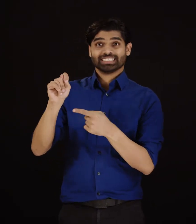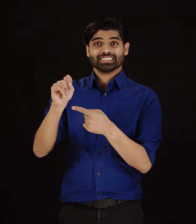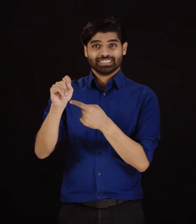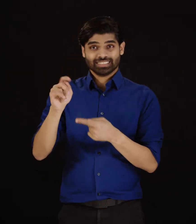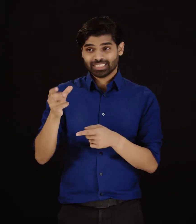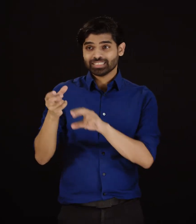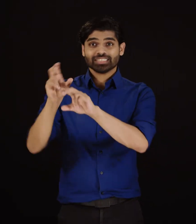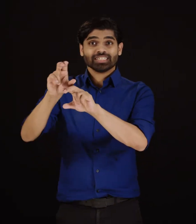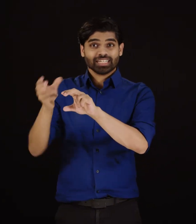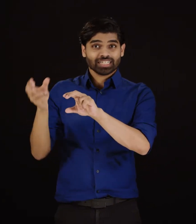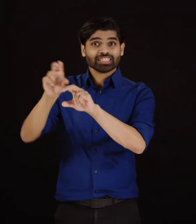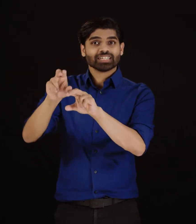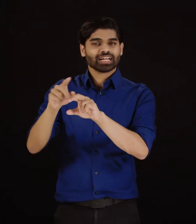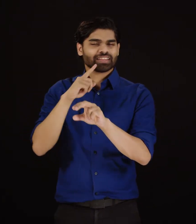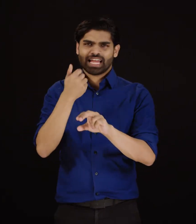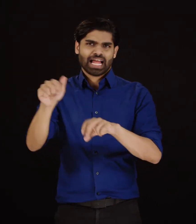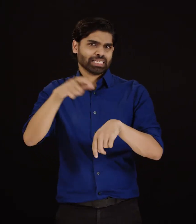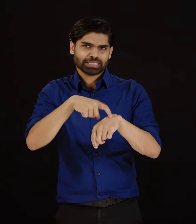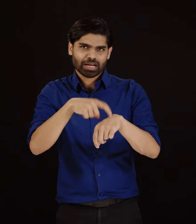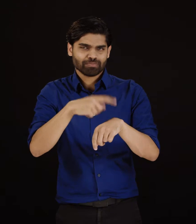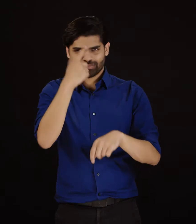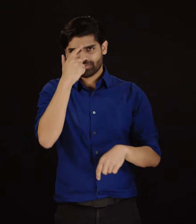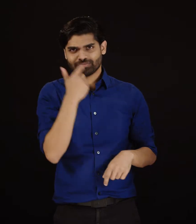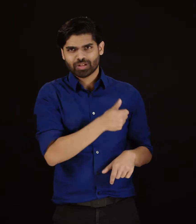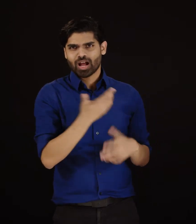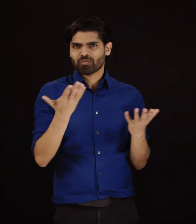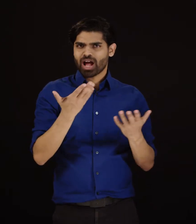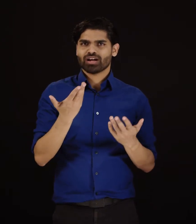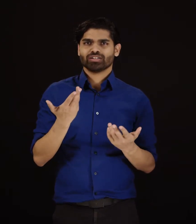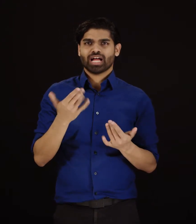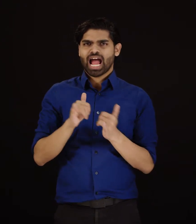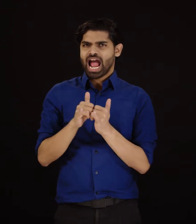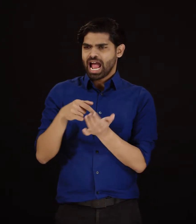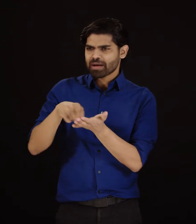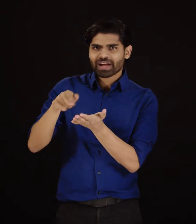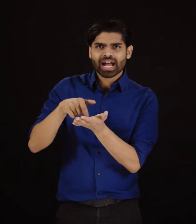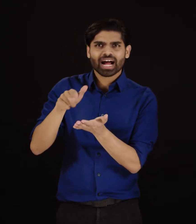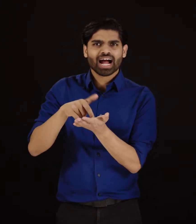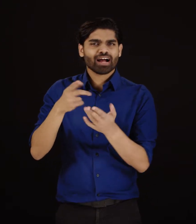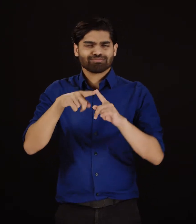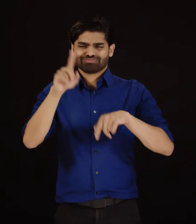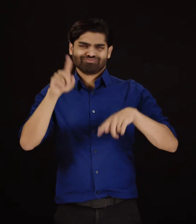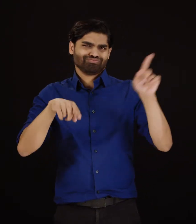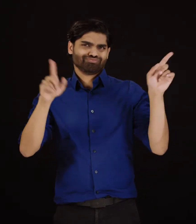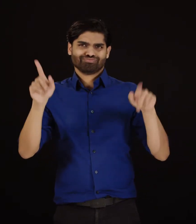account and retain any existing balance from the most recent active period.